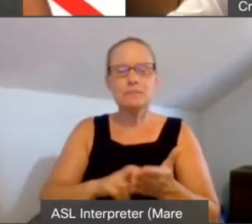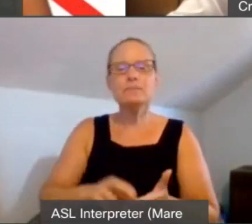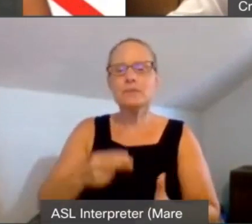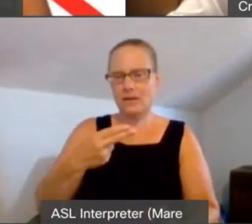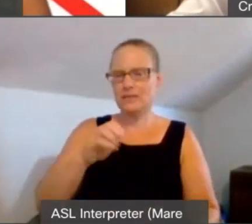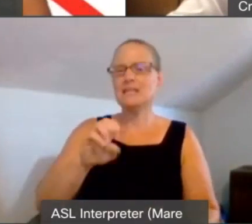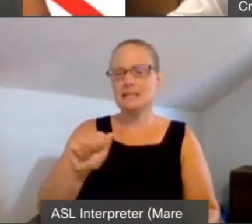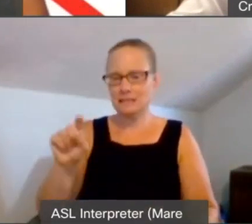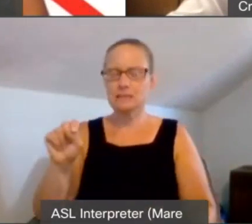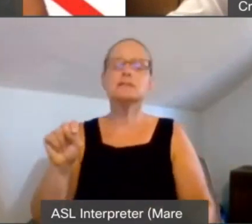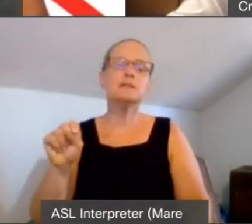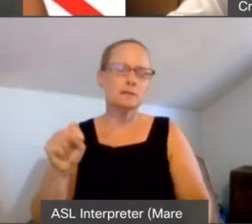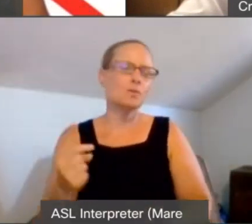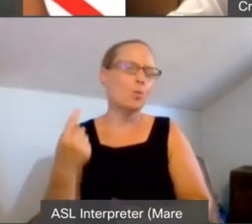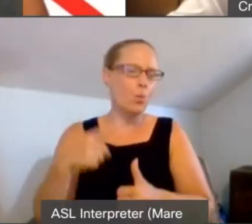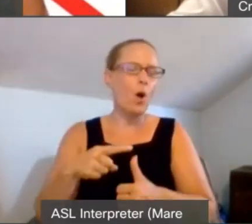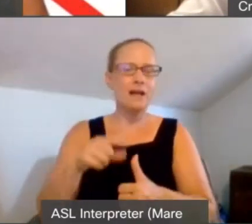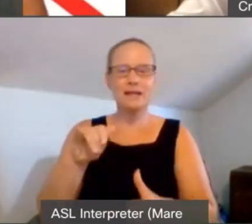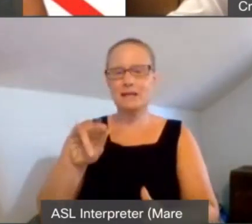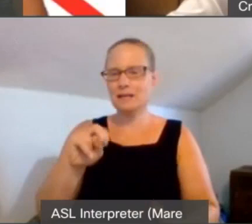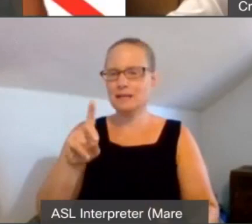One in Indianapolis and one in,